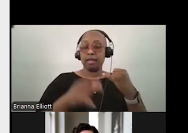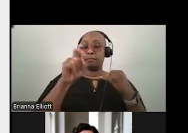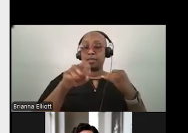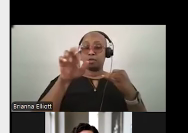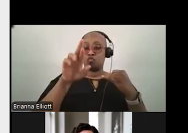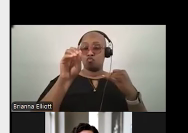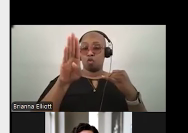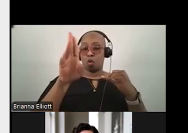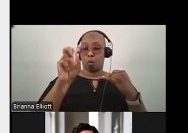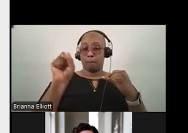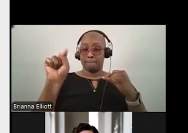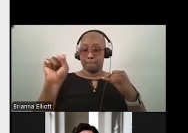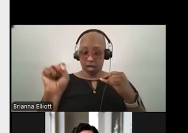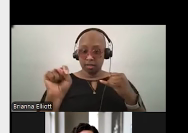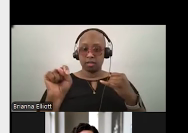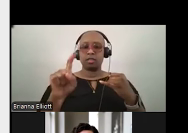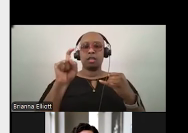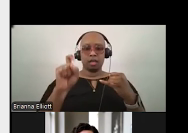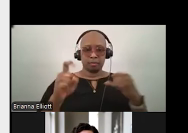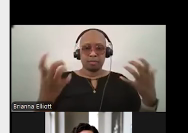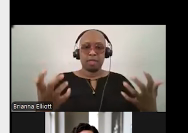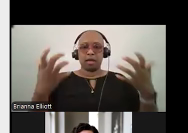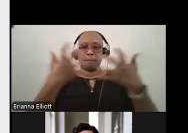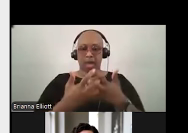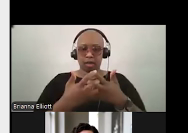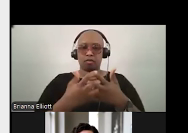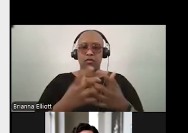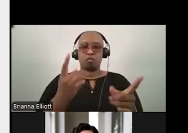proper tagging and document standards. We're going to go into what all of those are. We